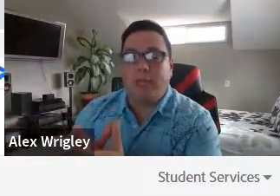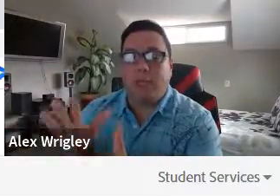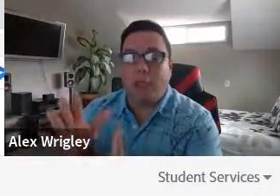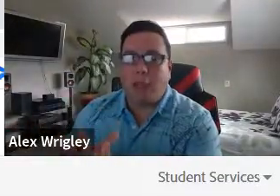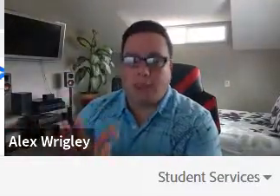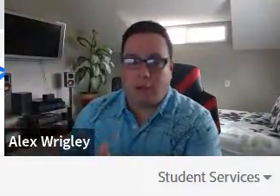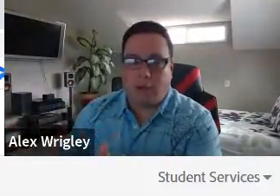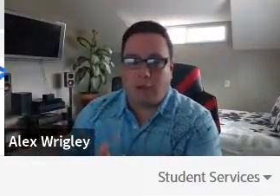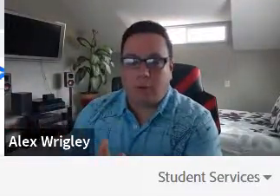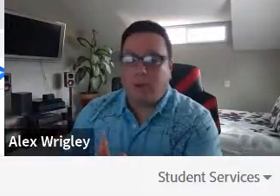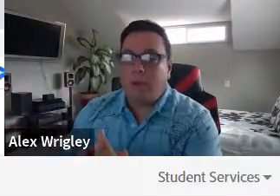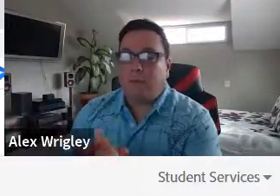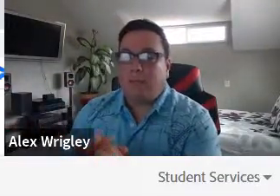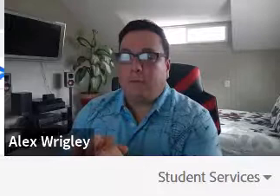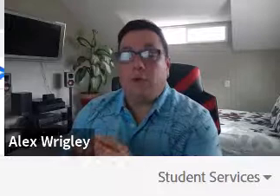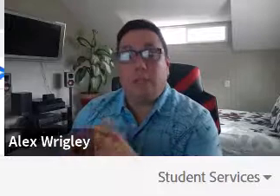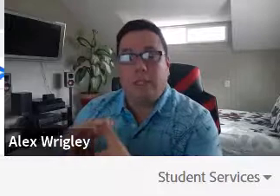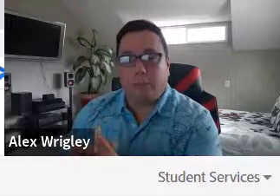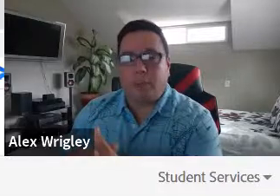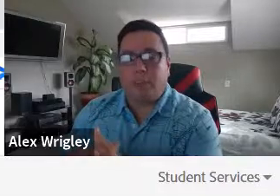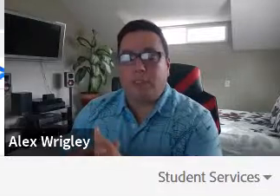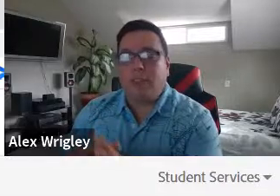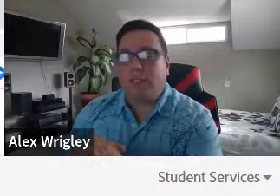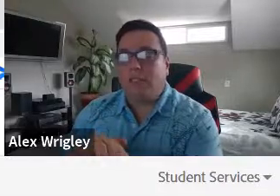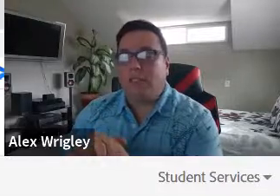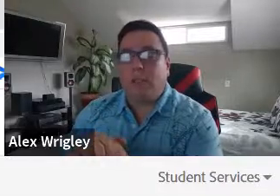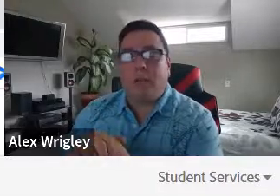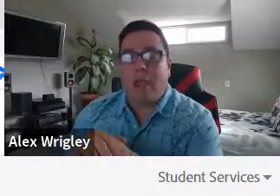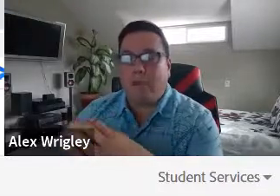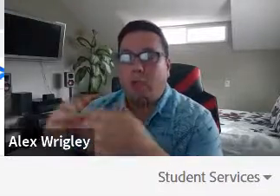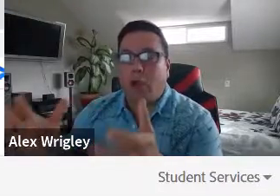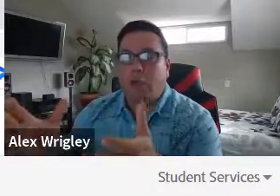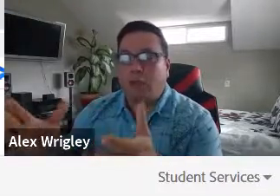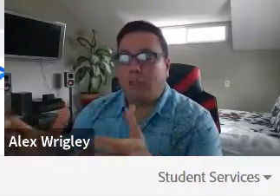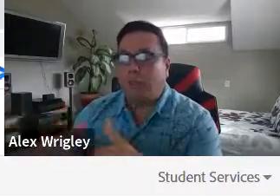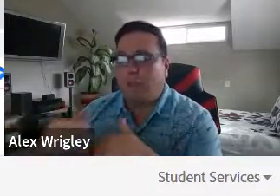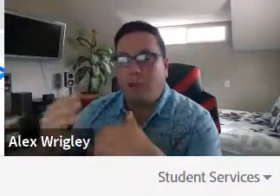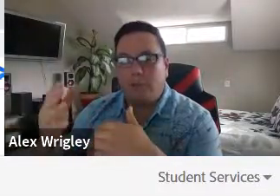then locked down. For legal purposes, let's say we have a contract that involves you